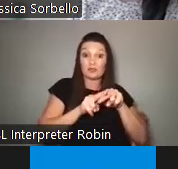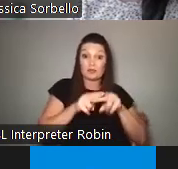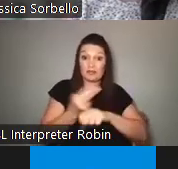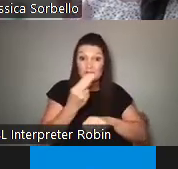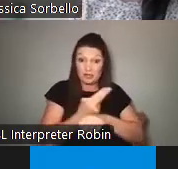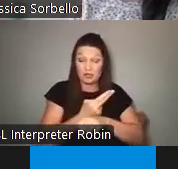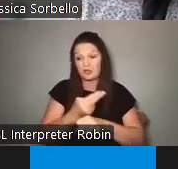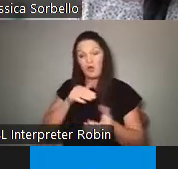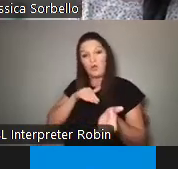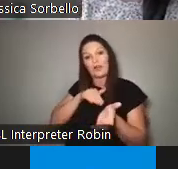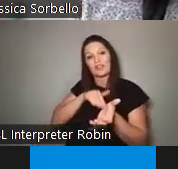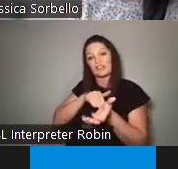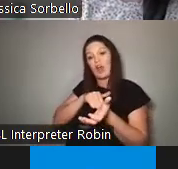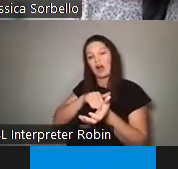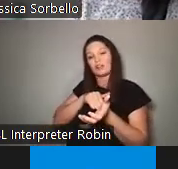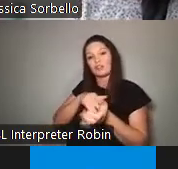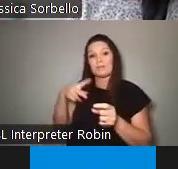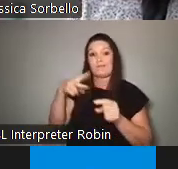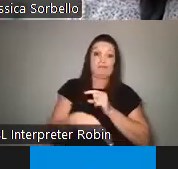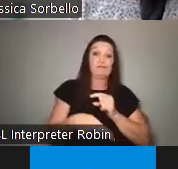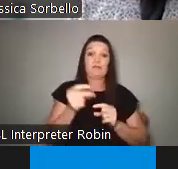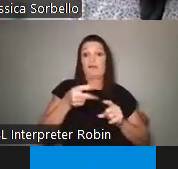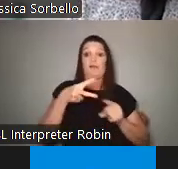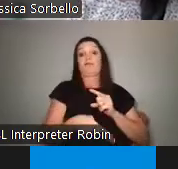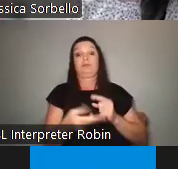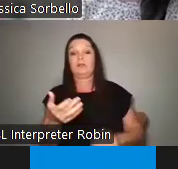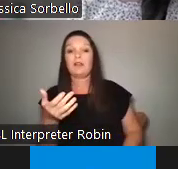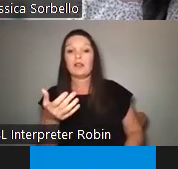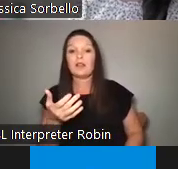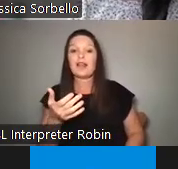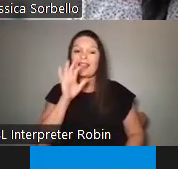withdrawal and folks that have been taking pain meds for